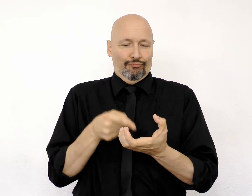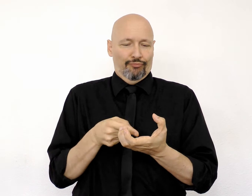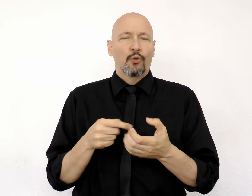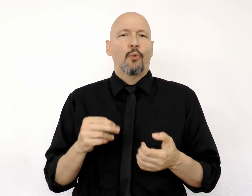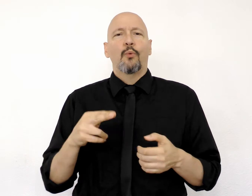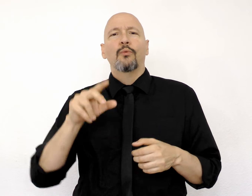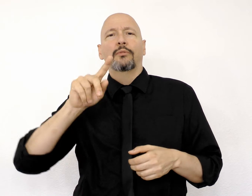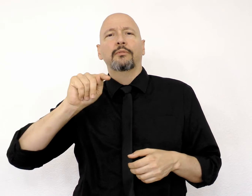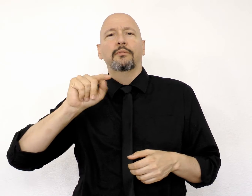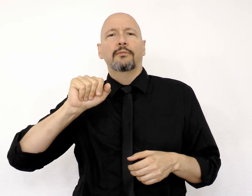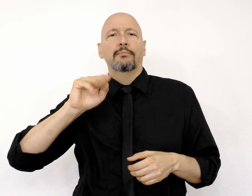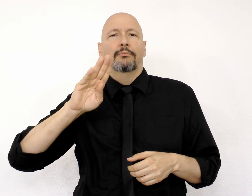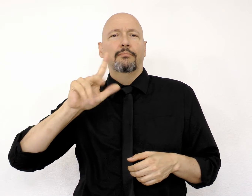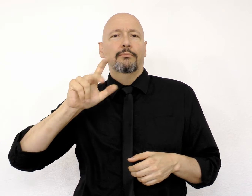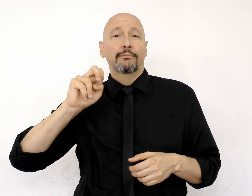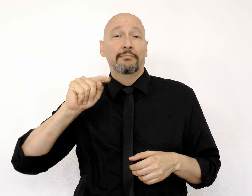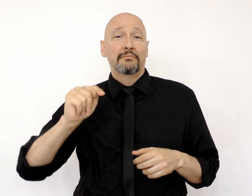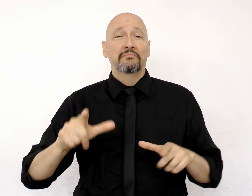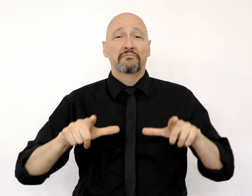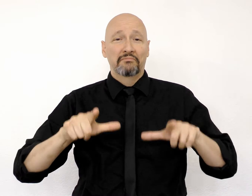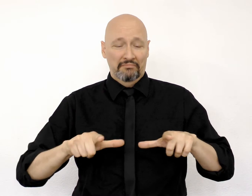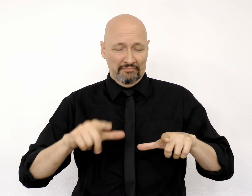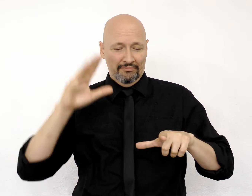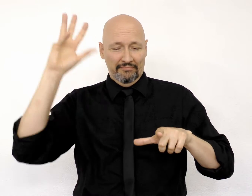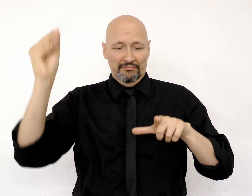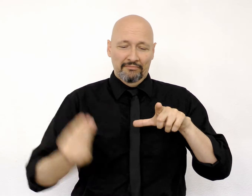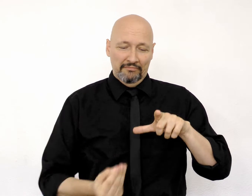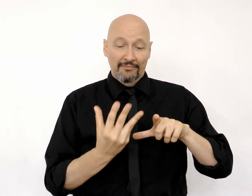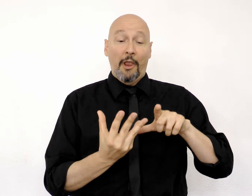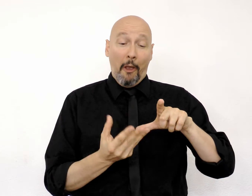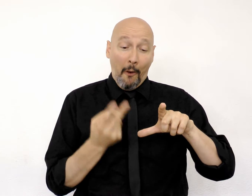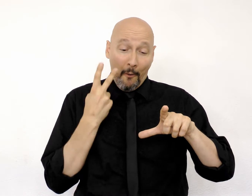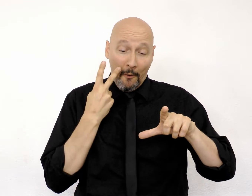Or your tablet.